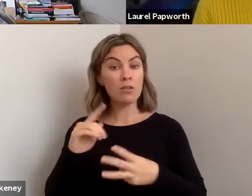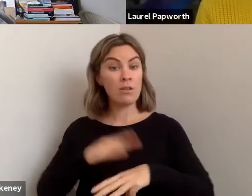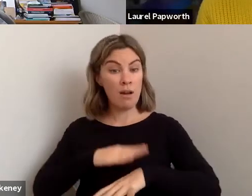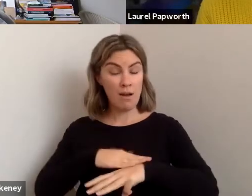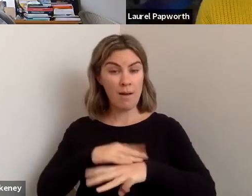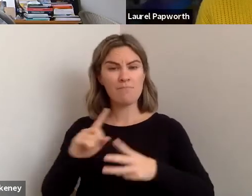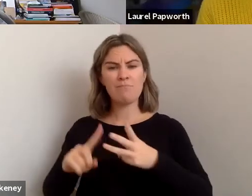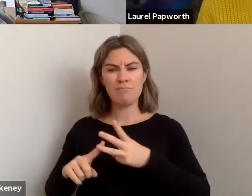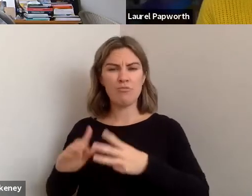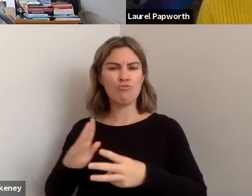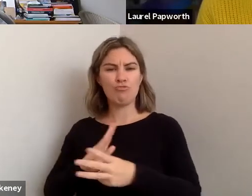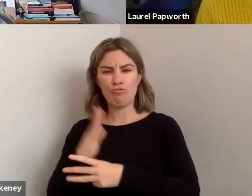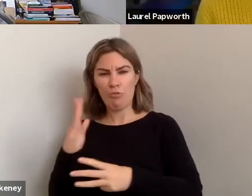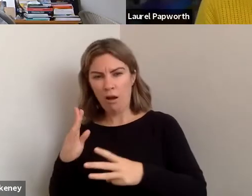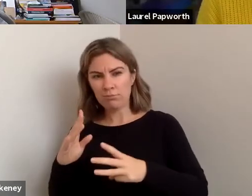Even if people have subscribed to you,